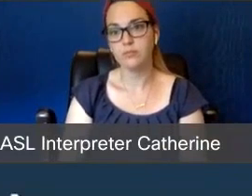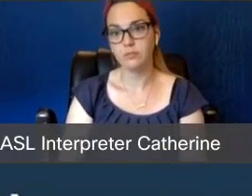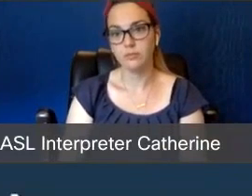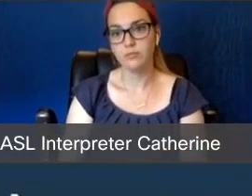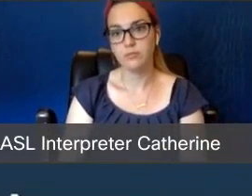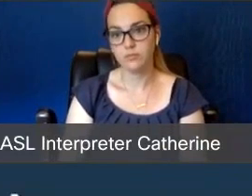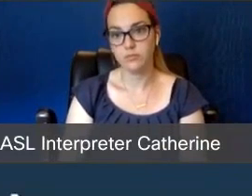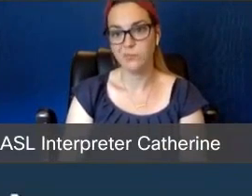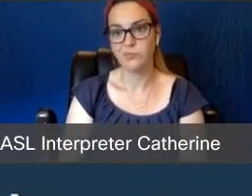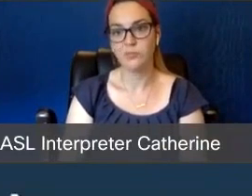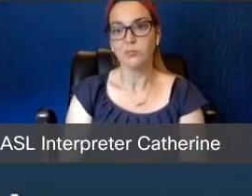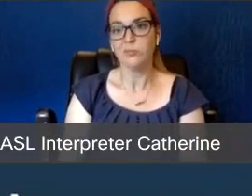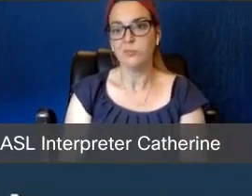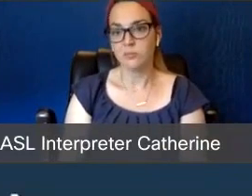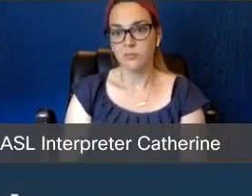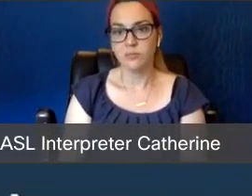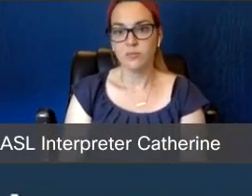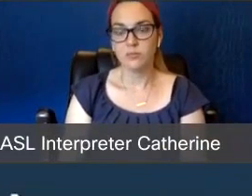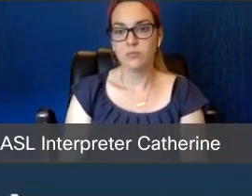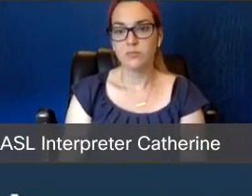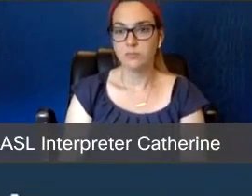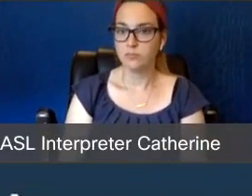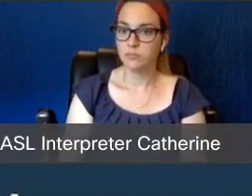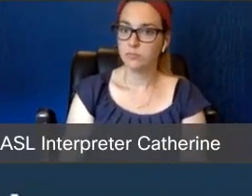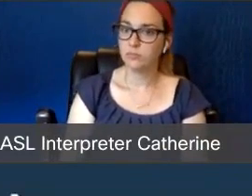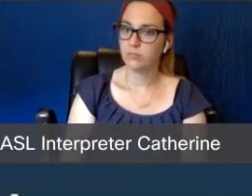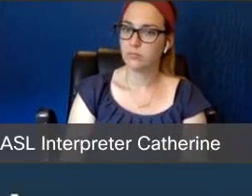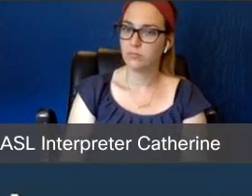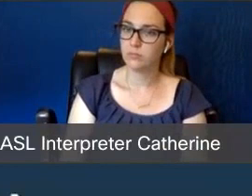We might however, do Jerry box monitoring, we might do brief jail sanctions,